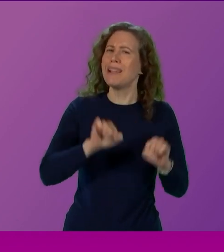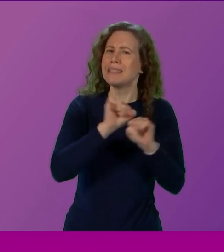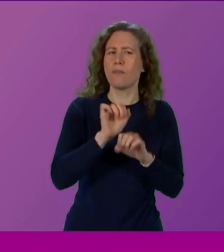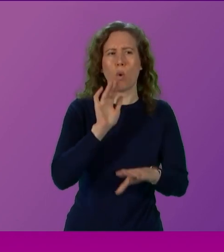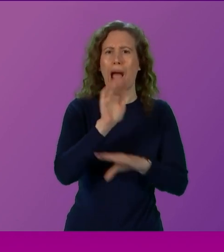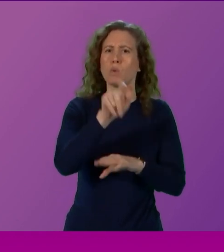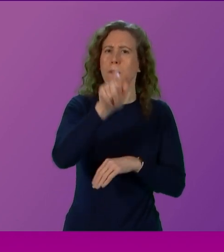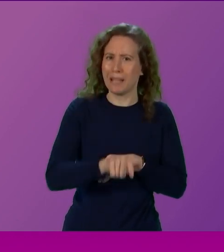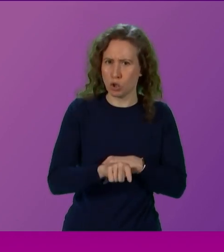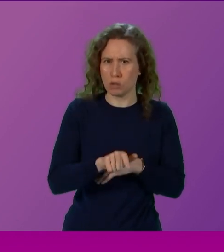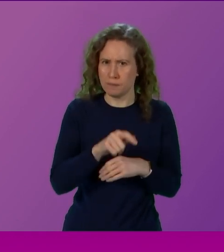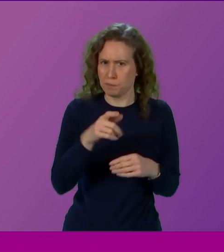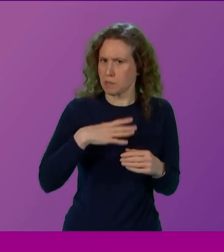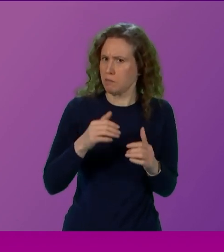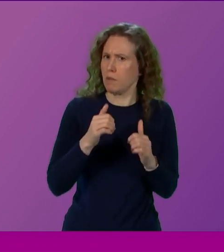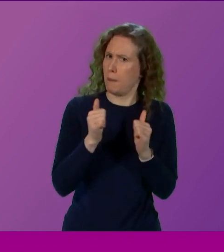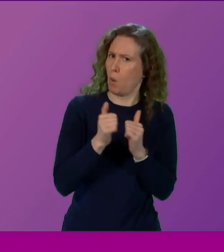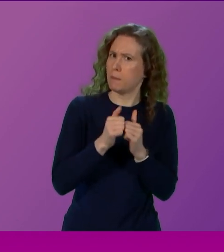by almost 9 per cent in the last quarter; and the number of people waiting for more than two years